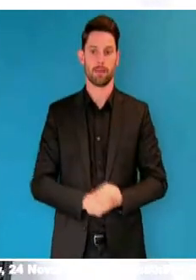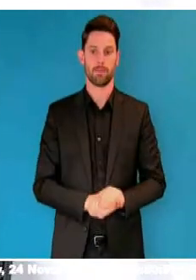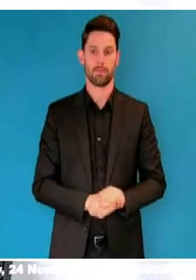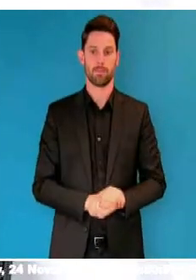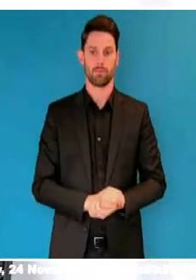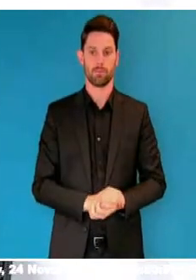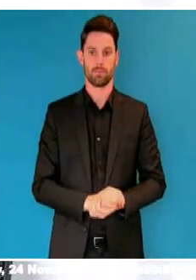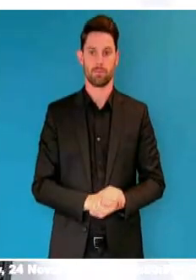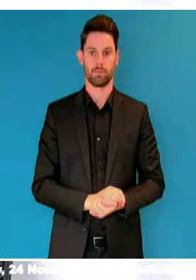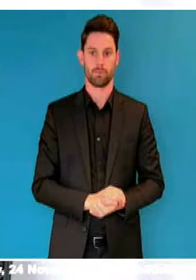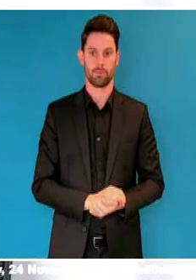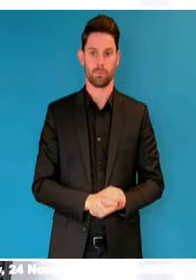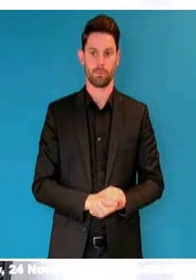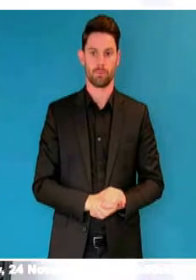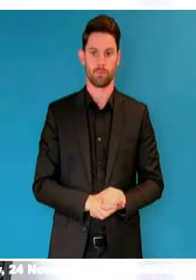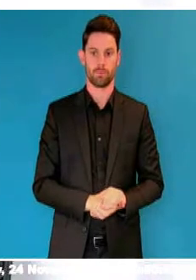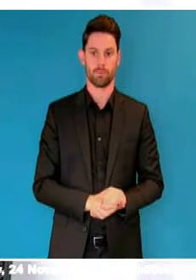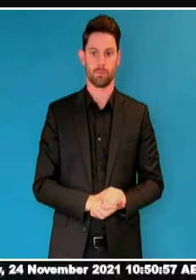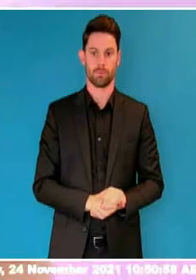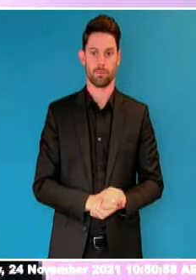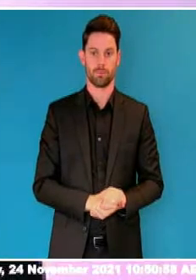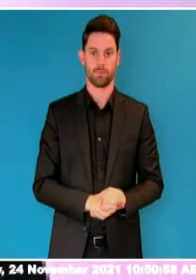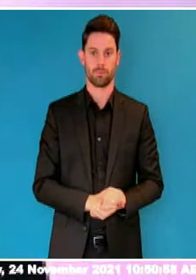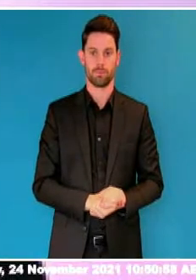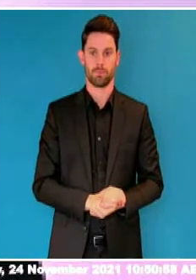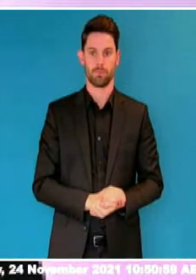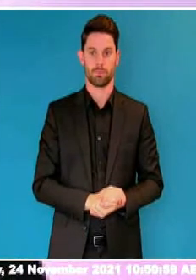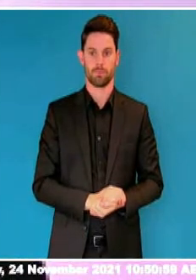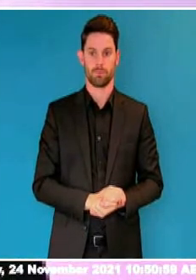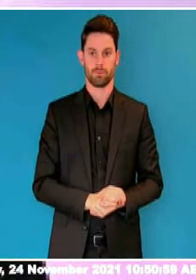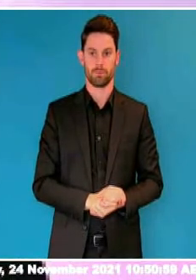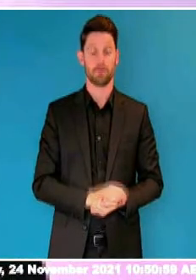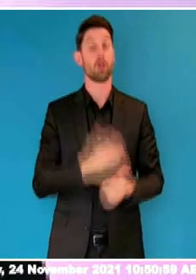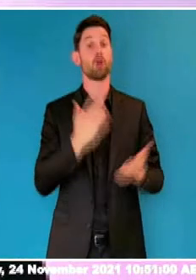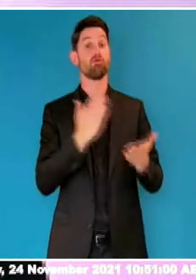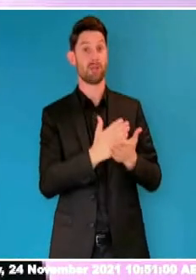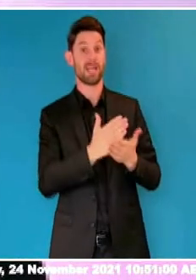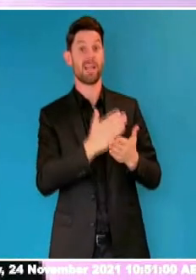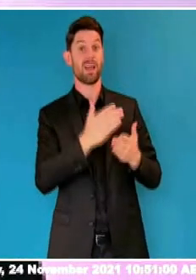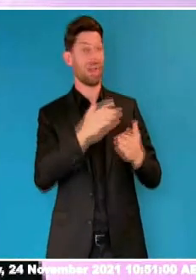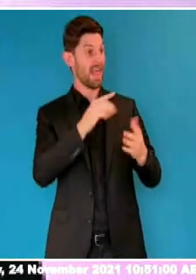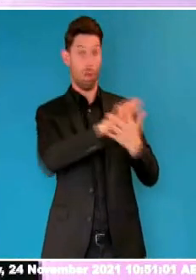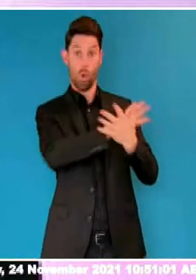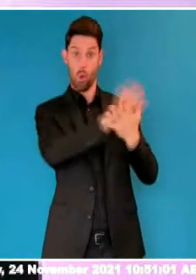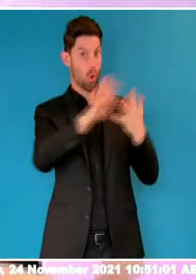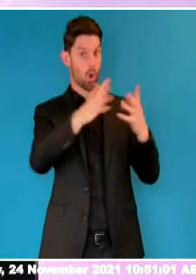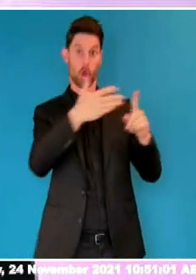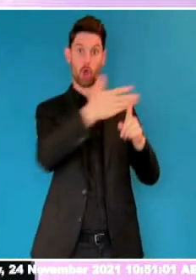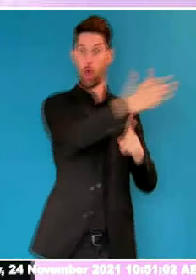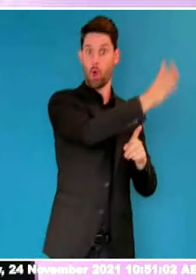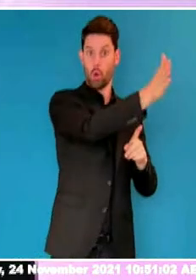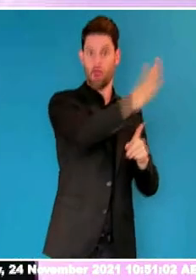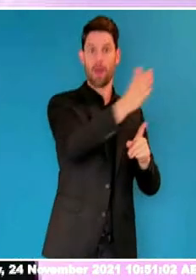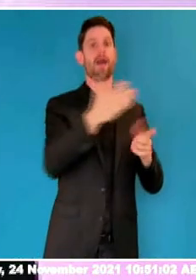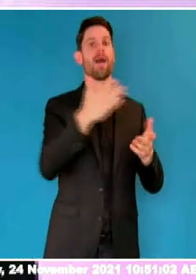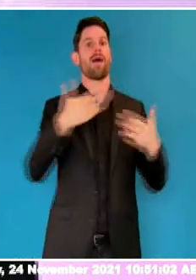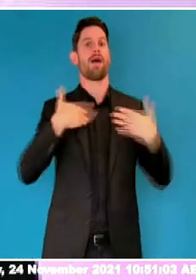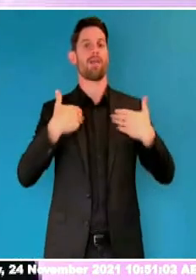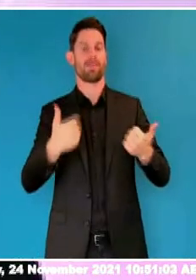Through the pathways that come into the Health, Safety and Wellbeing team. So whether that comes to them through the DART or another source.